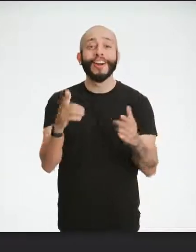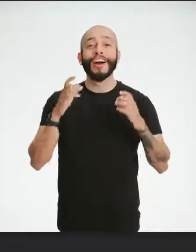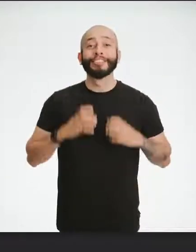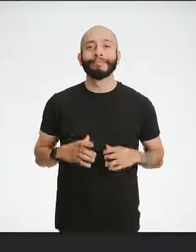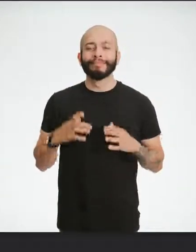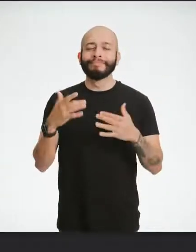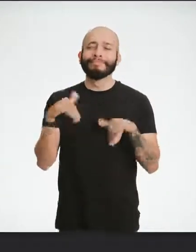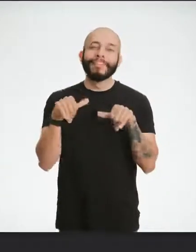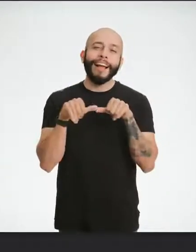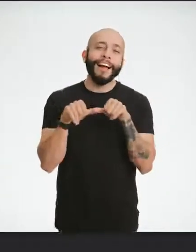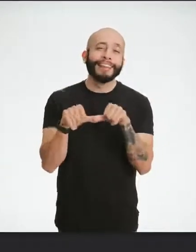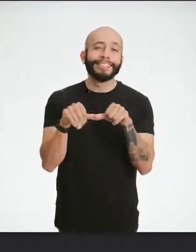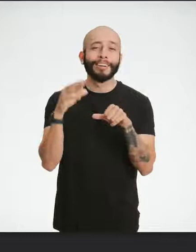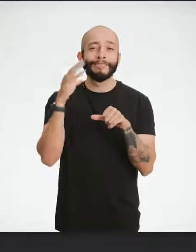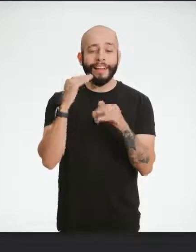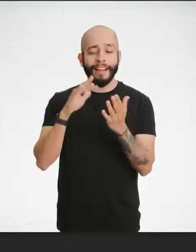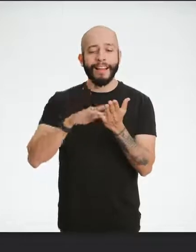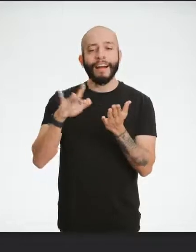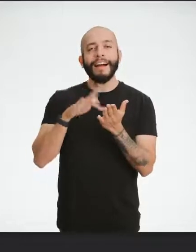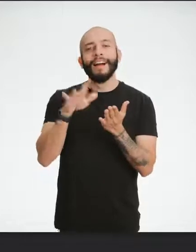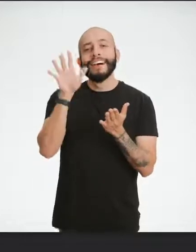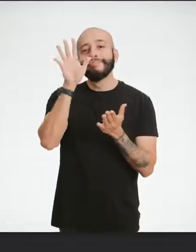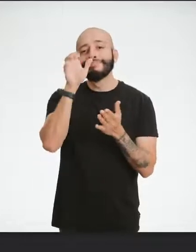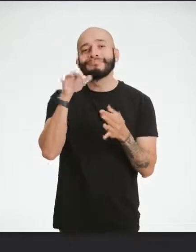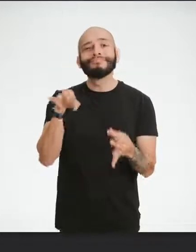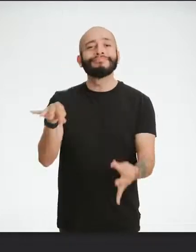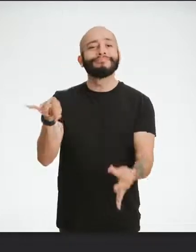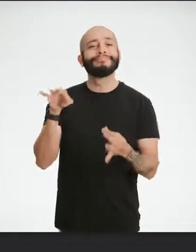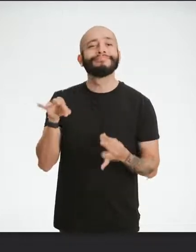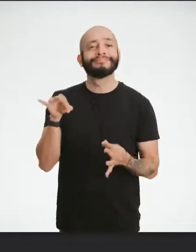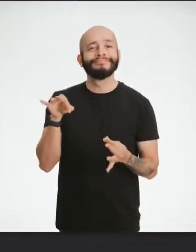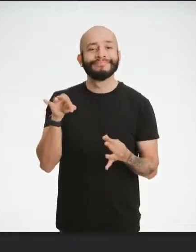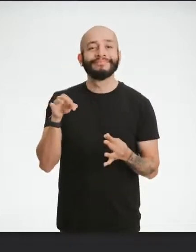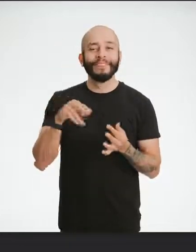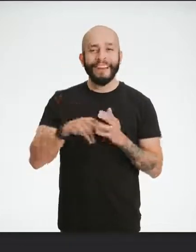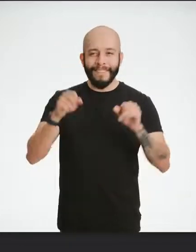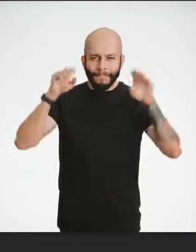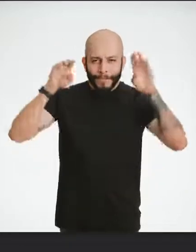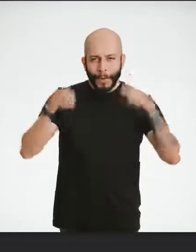Customers get a consistent experience, like scrolling that always feels perfect.